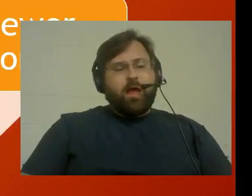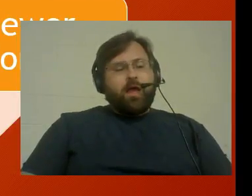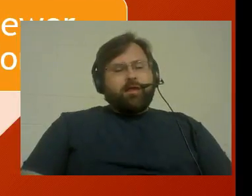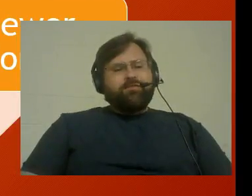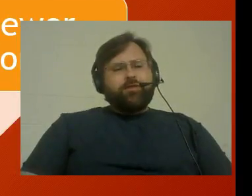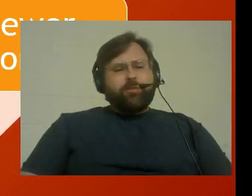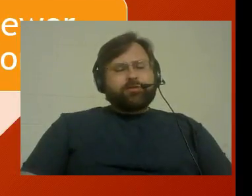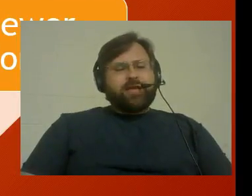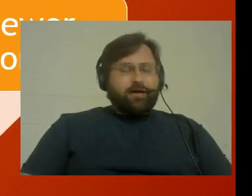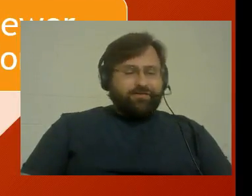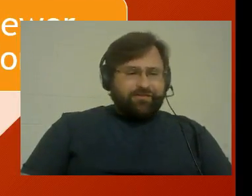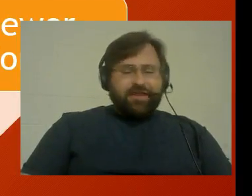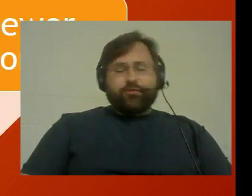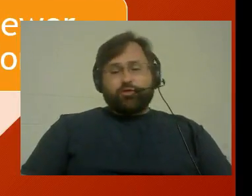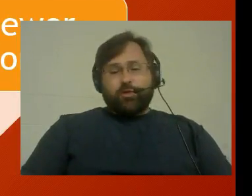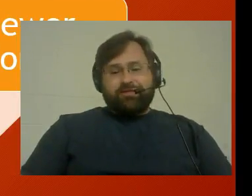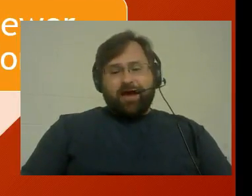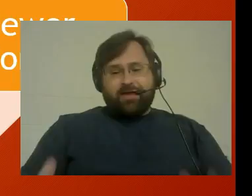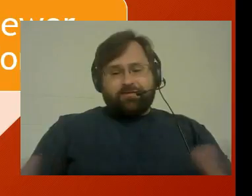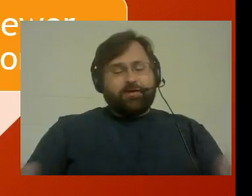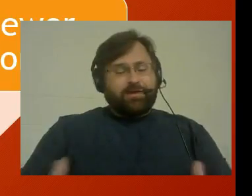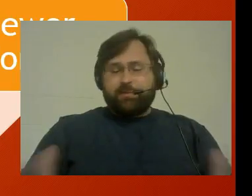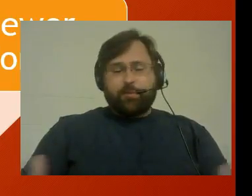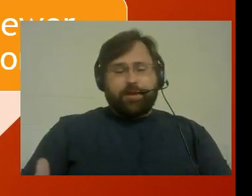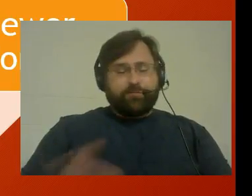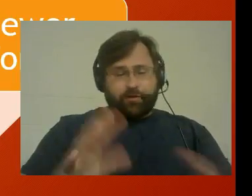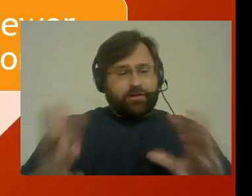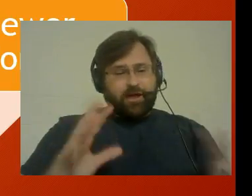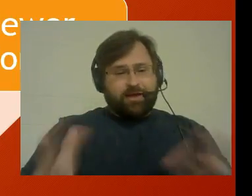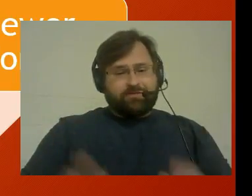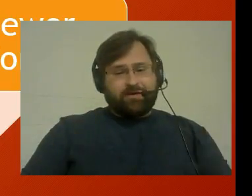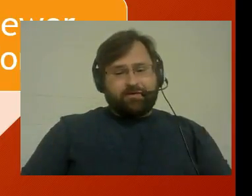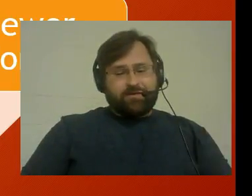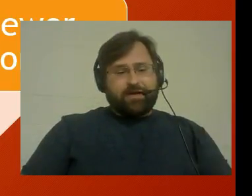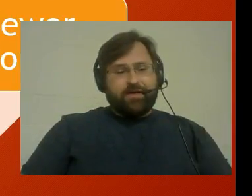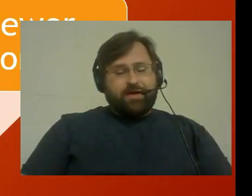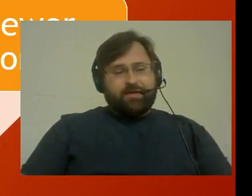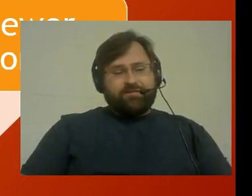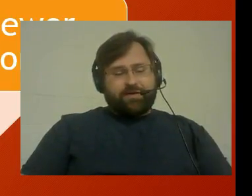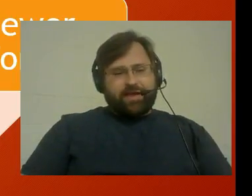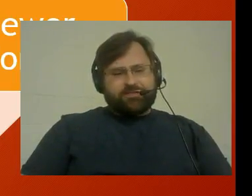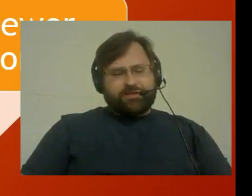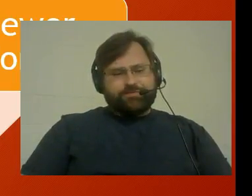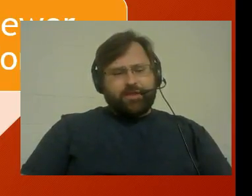now for the numbers 15 - 25 we have to be prepared for a lot of of variation